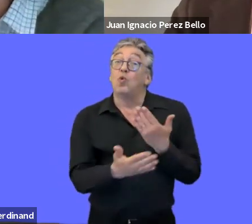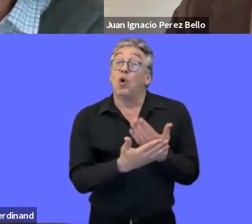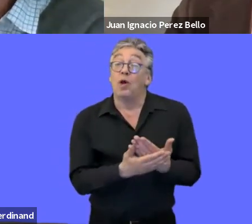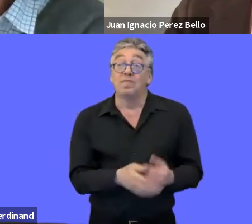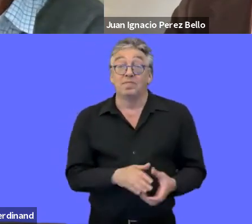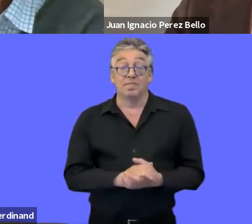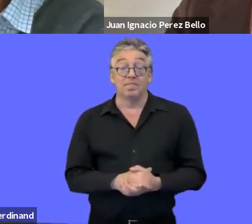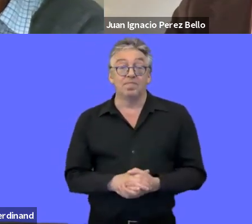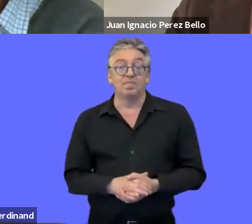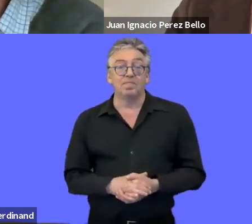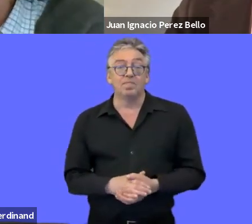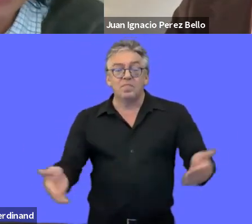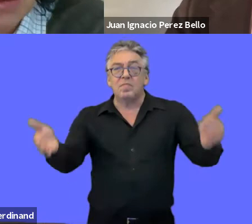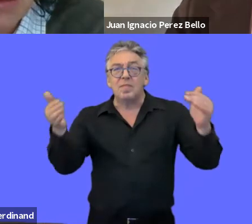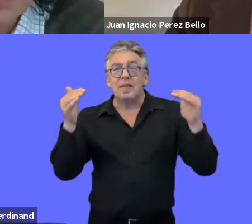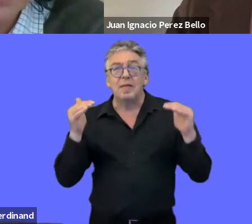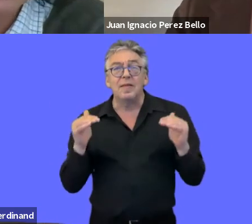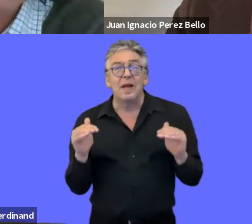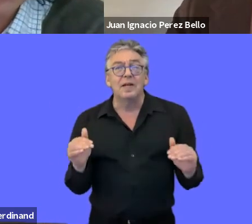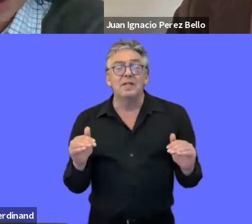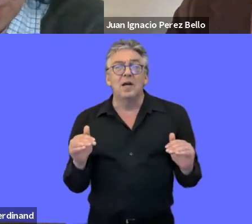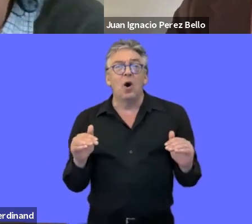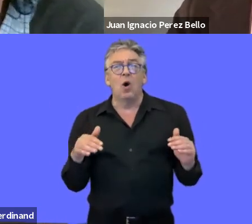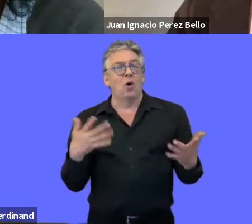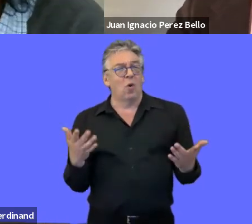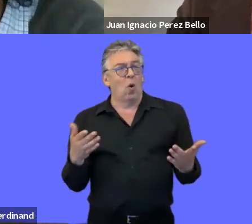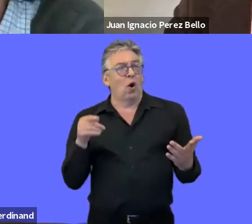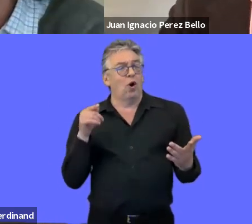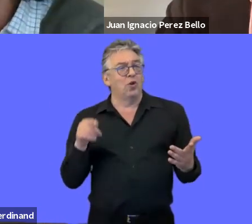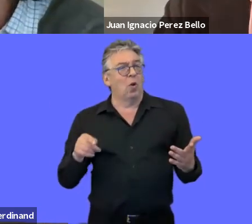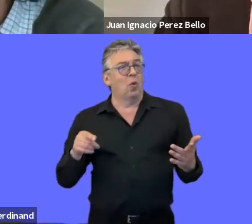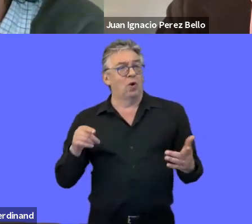which is the situation for inquiry, for investigation of a state party